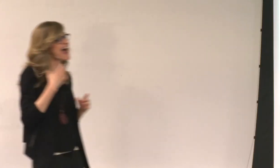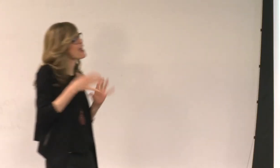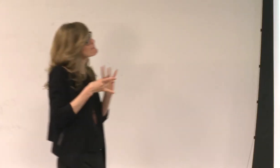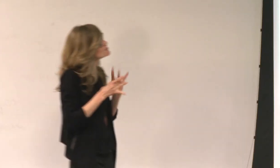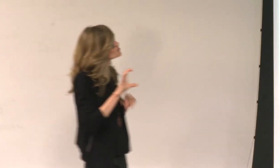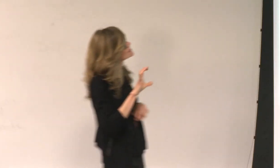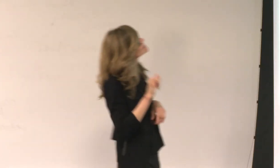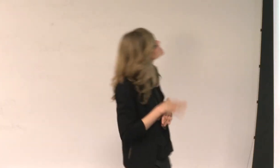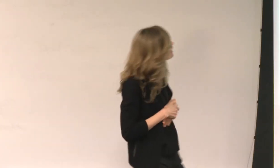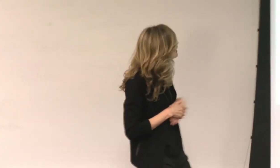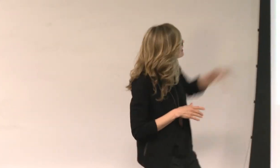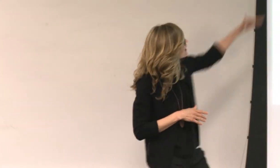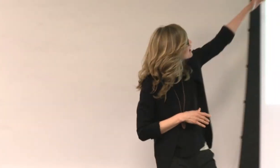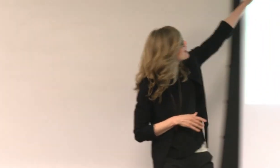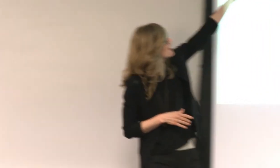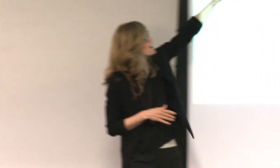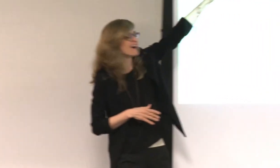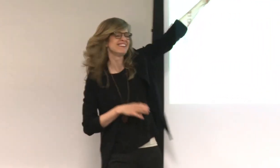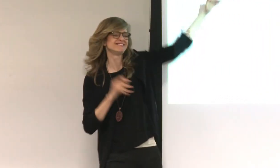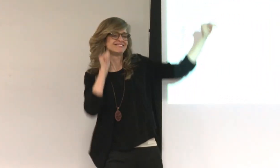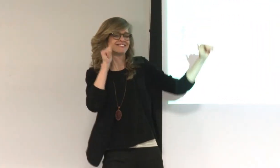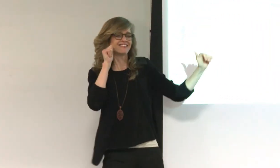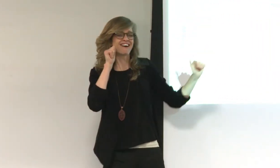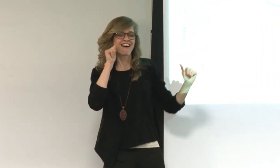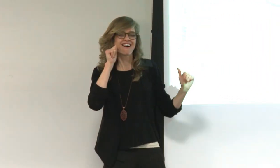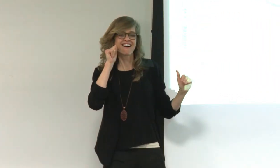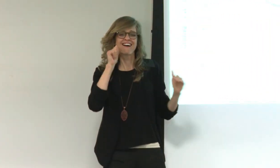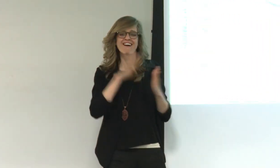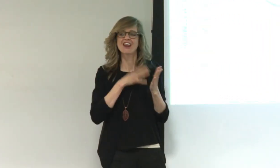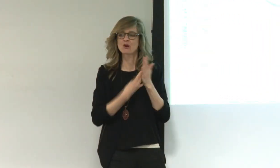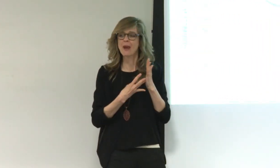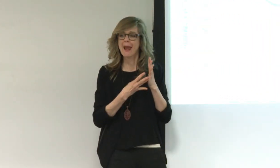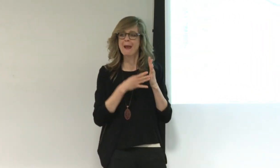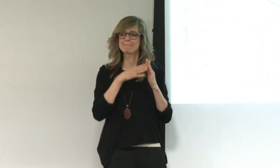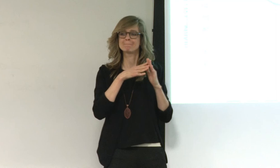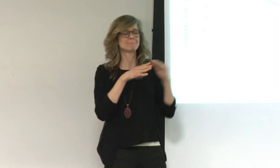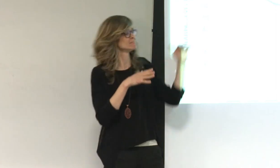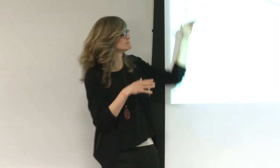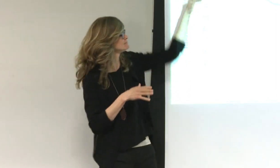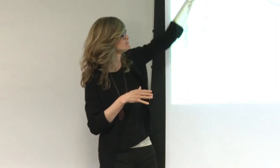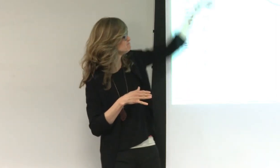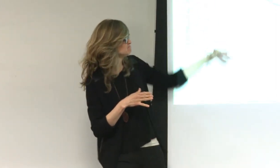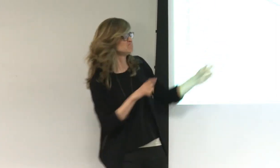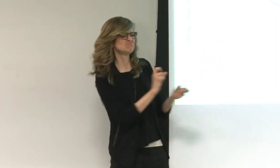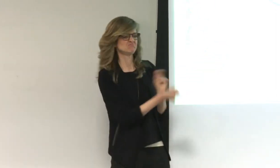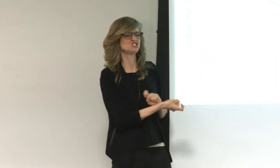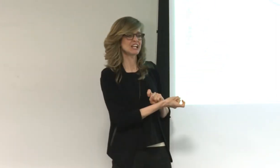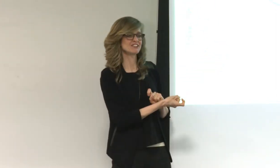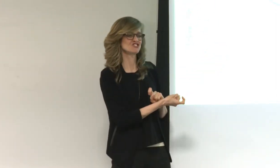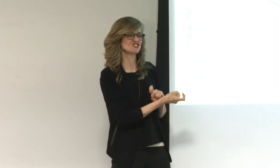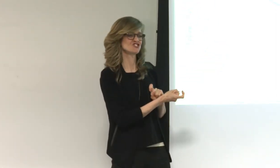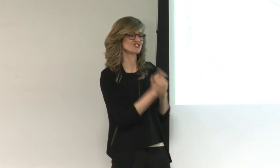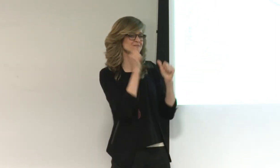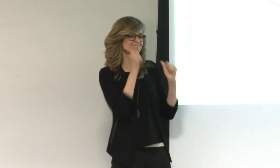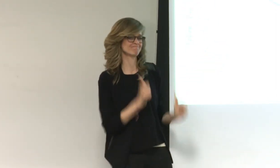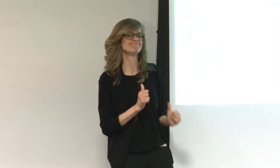I DO WANT TO MENTION COCHLEAR IMPLANT. MY AUDIOGRAM, YOU CAN SEE HERE, HAS CHANGED OVER TIME.